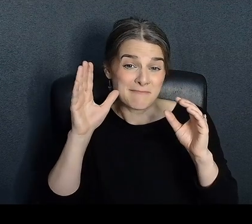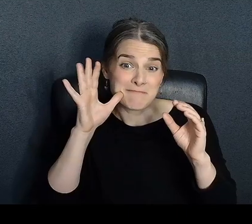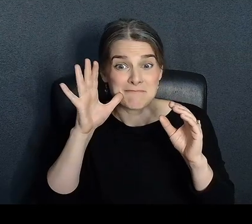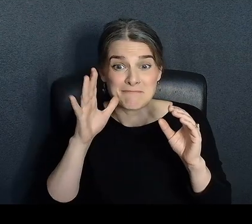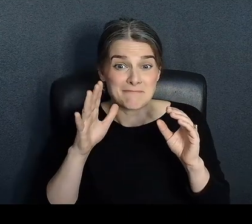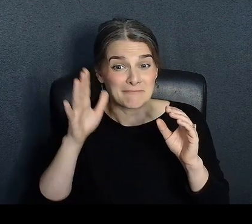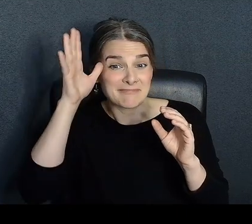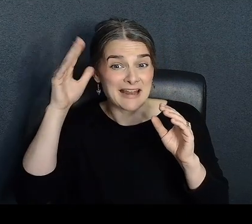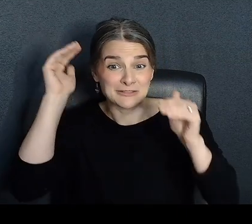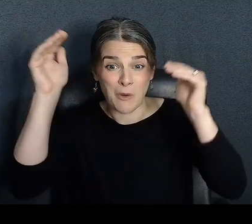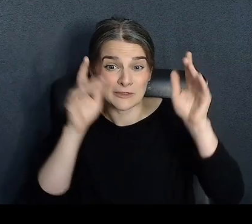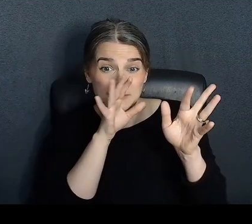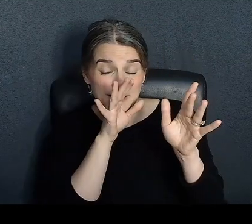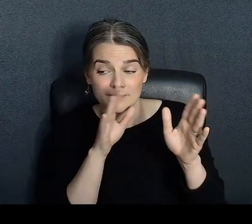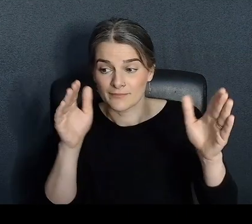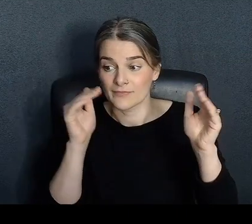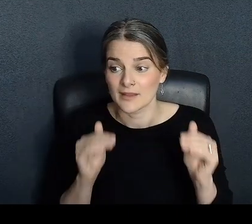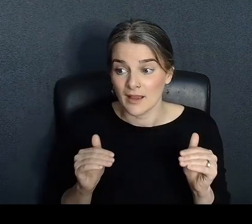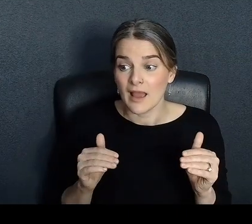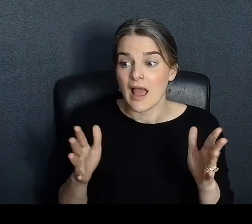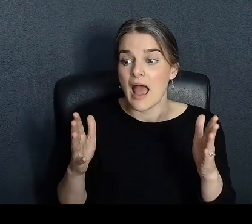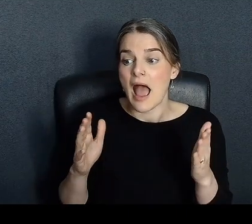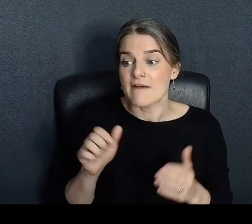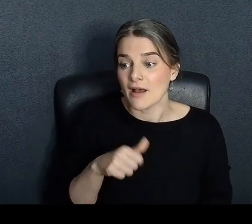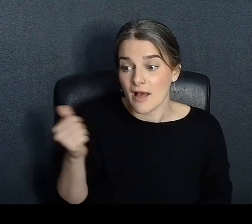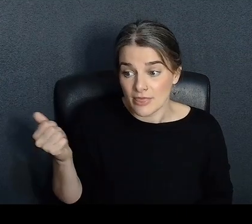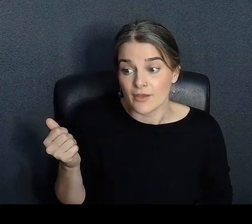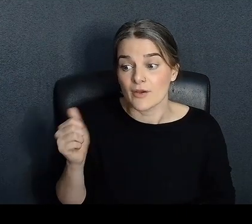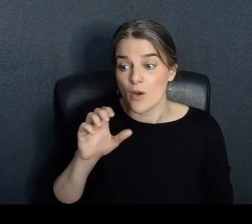Otoacoustic emissions checks inner ear function.